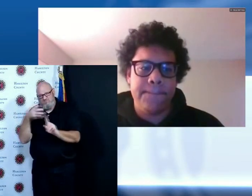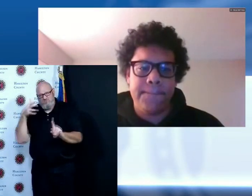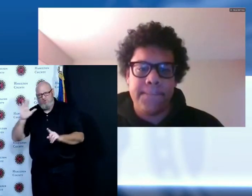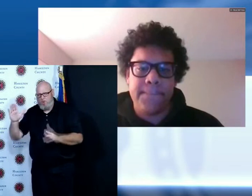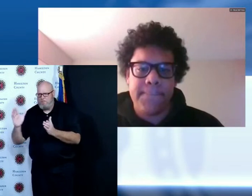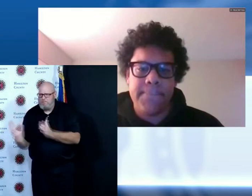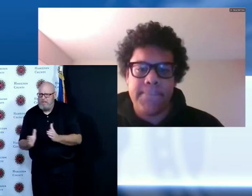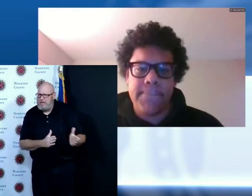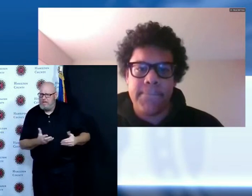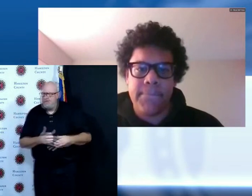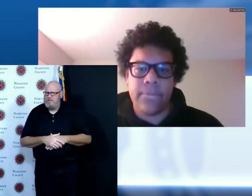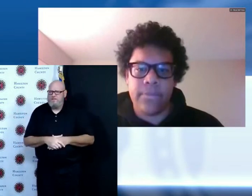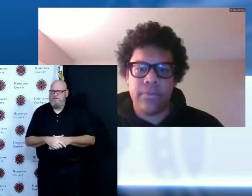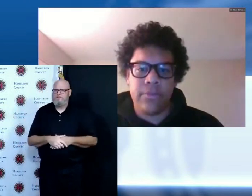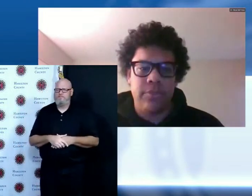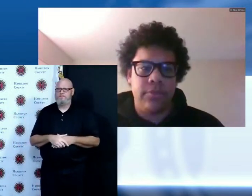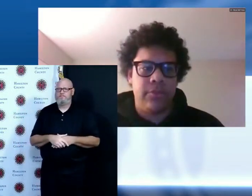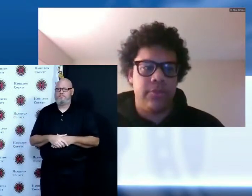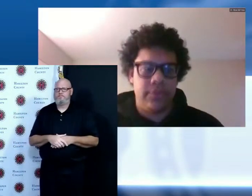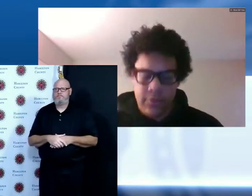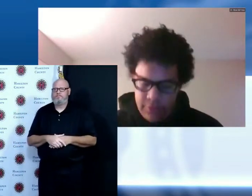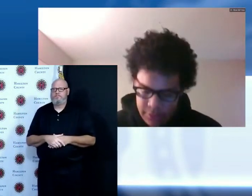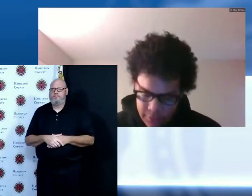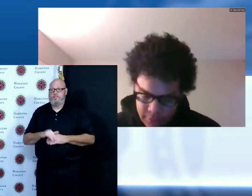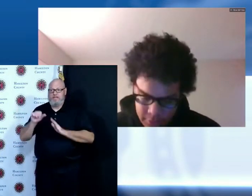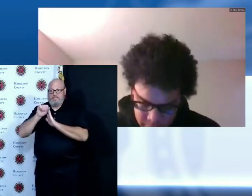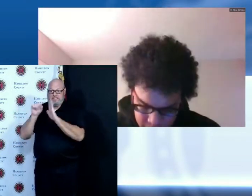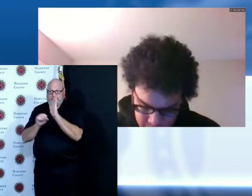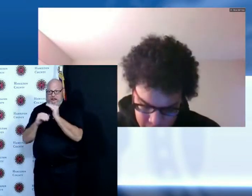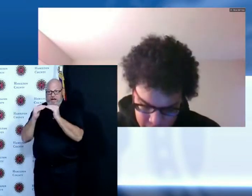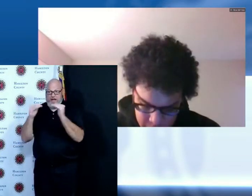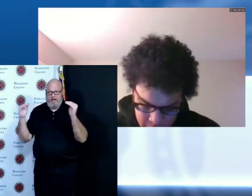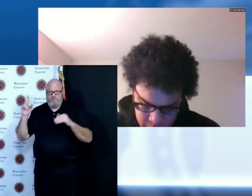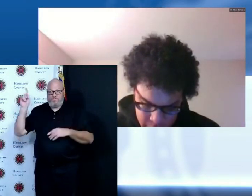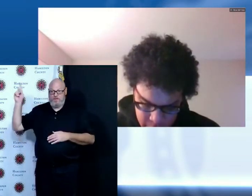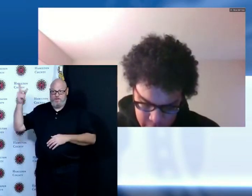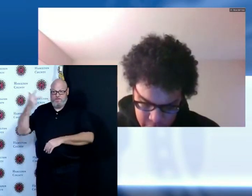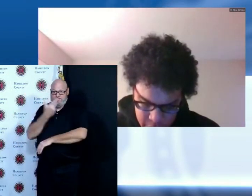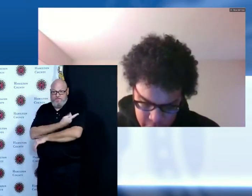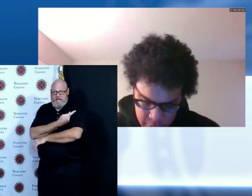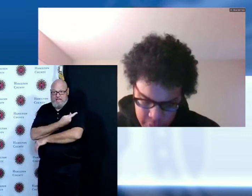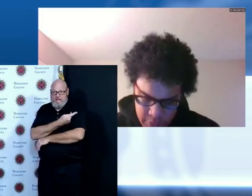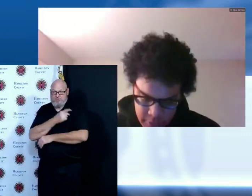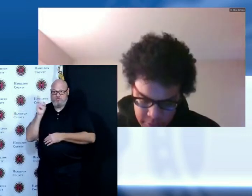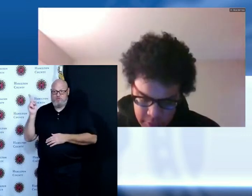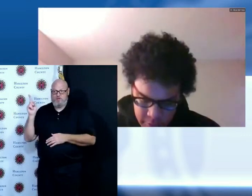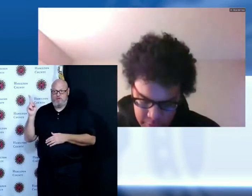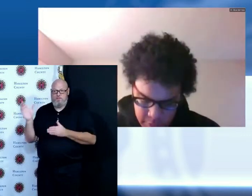talking about distribution is there any plan for a mass vaccination site we've seen it some locally